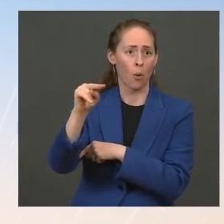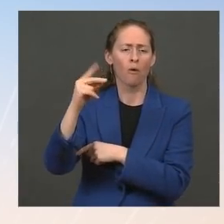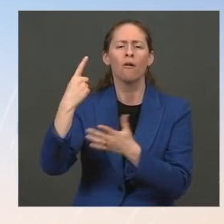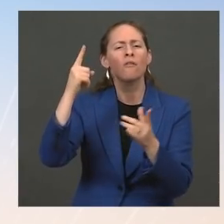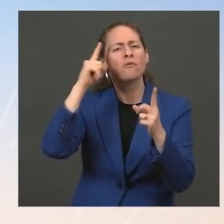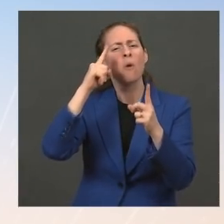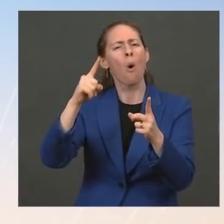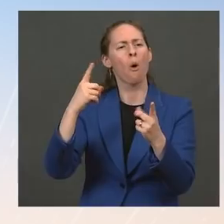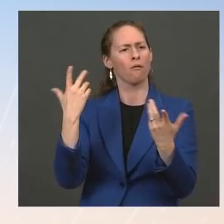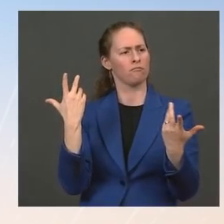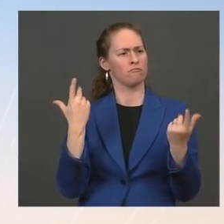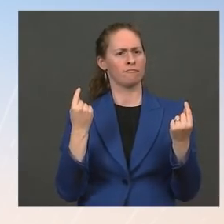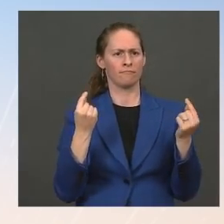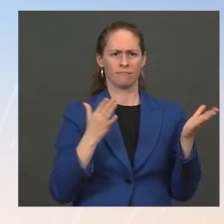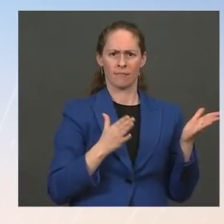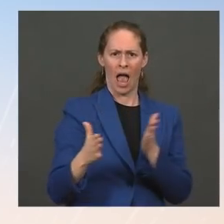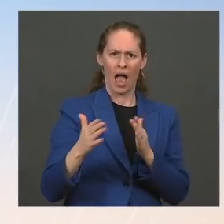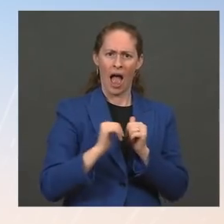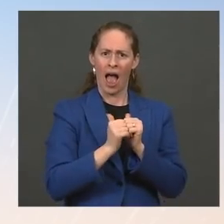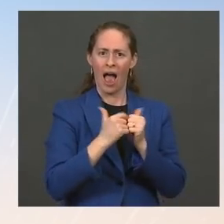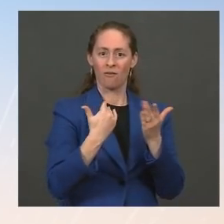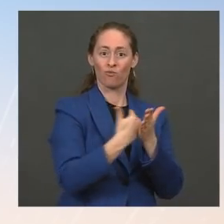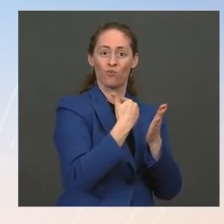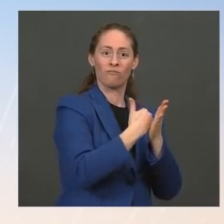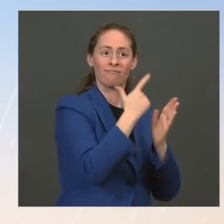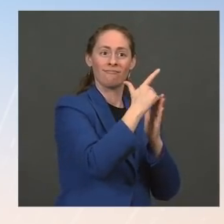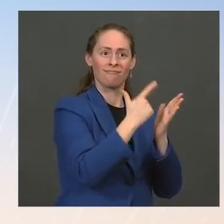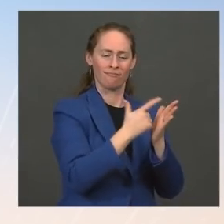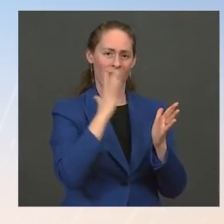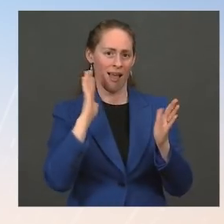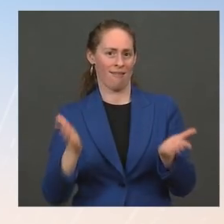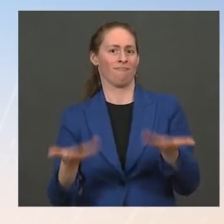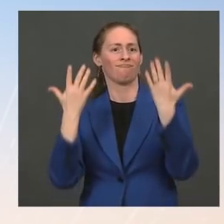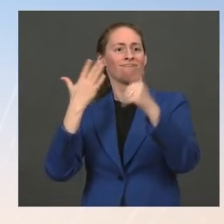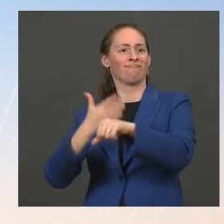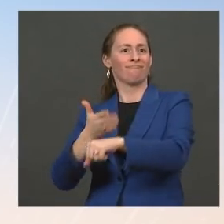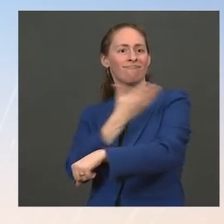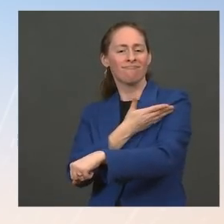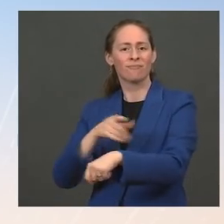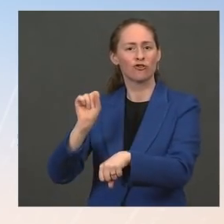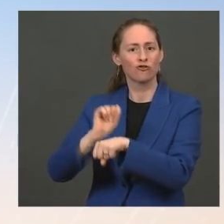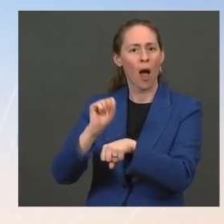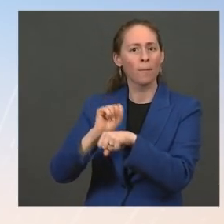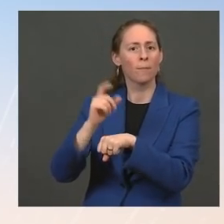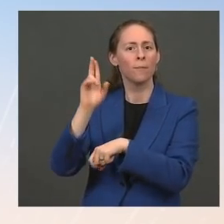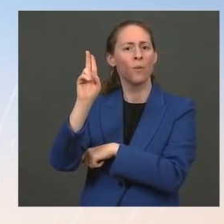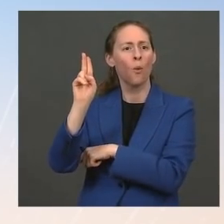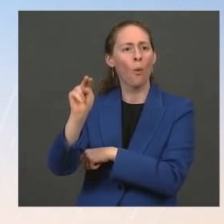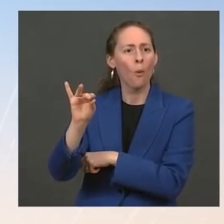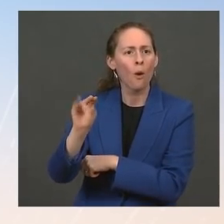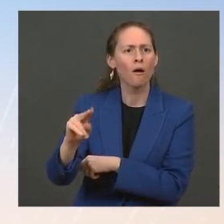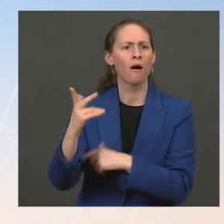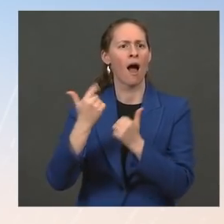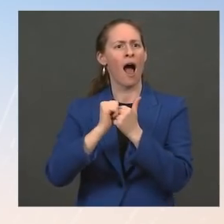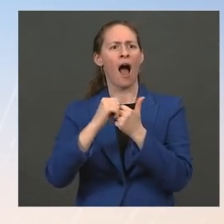create good-paying union jobs, and position America to compete and win the 21st century. He will visit Dakota County Tech --